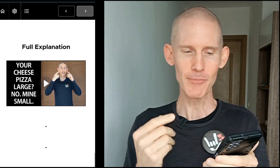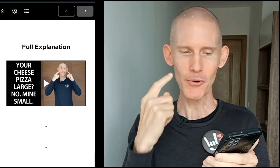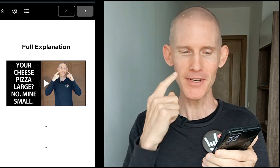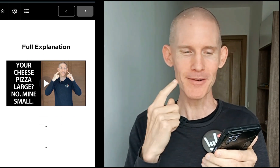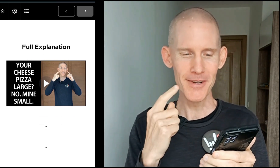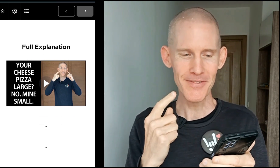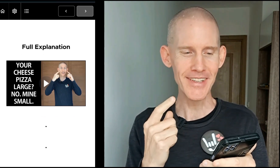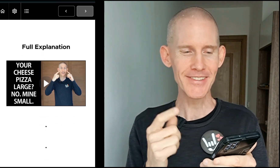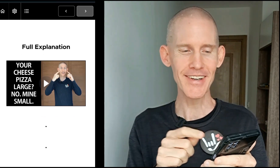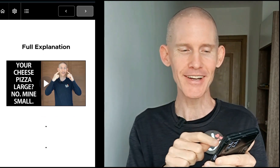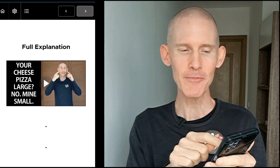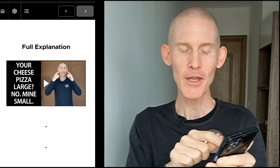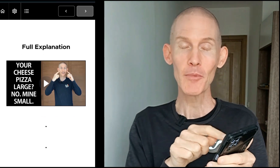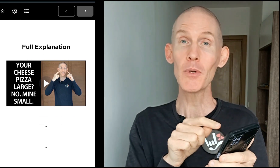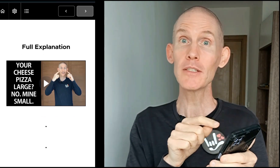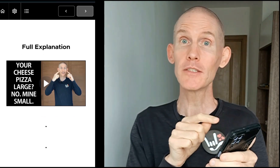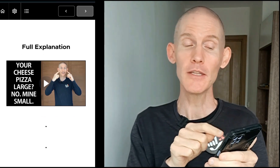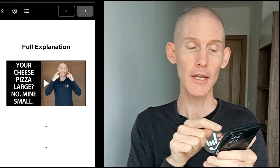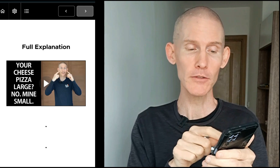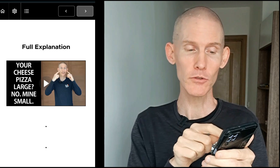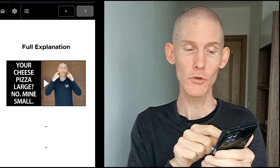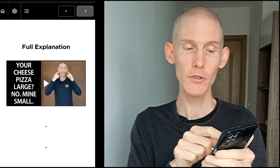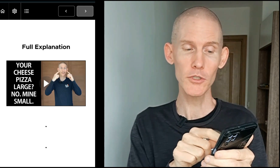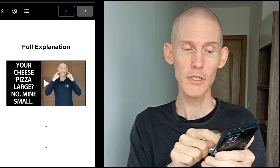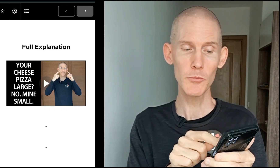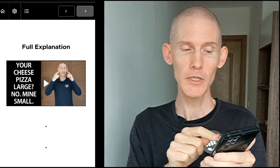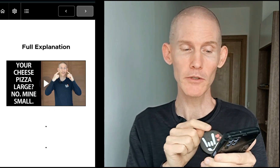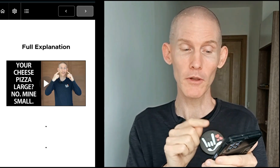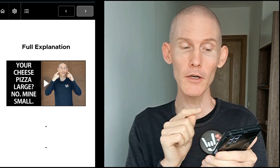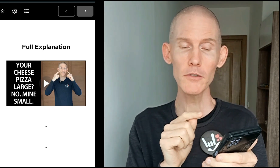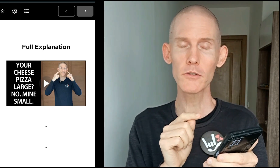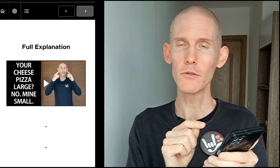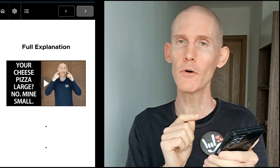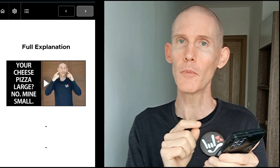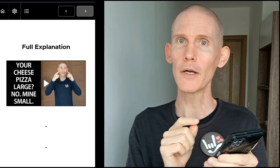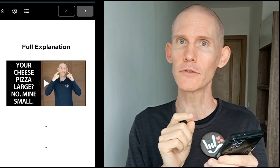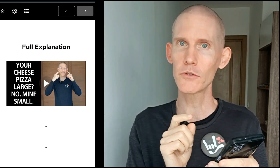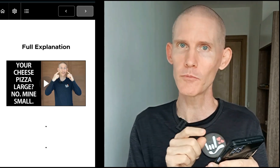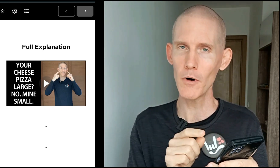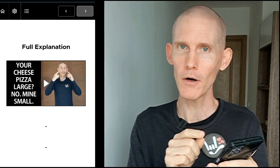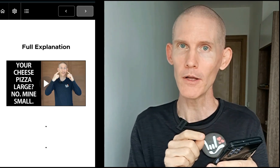I'm pointing at my face right now but we can see the answer your cheese pizza large? no mine small